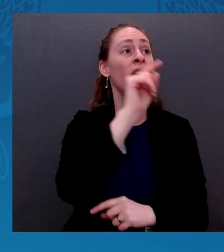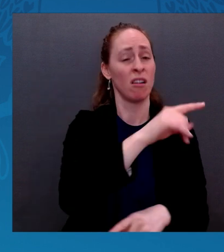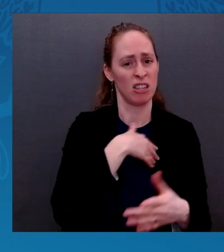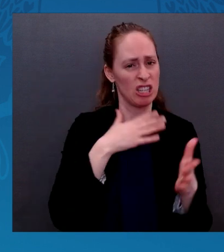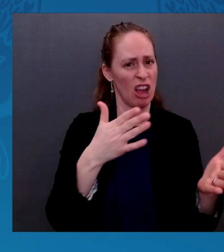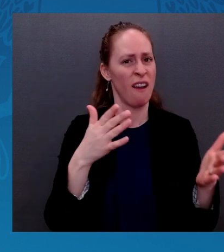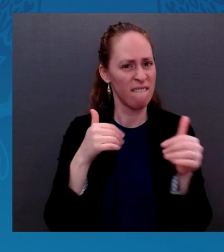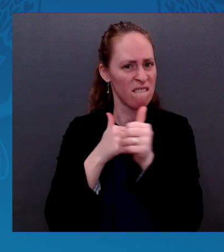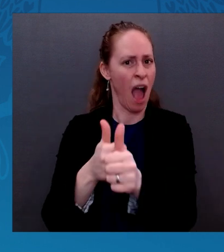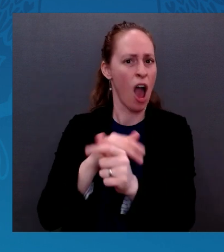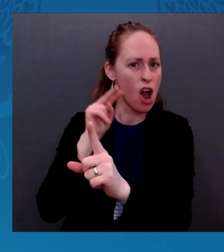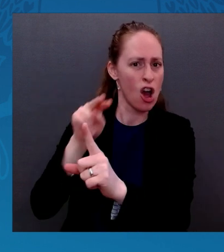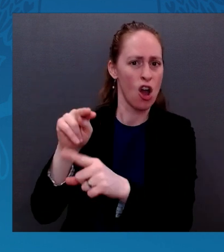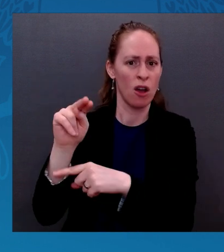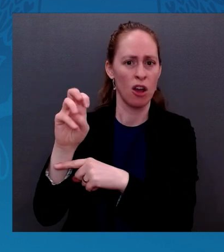on the way and a homeowner myself.